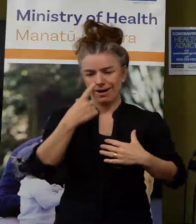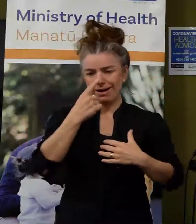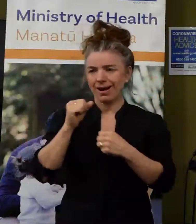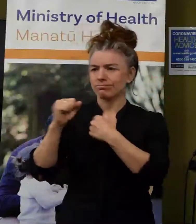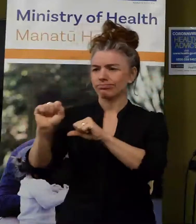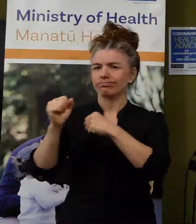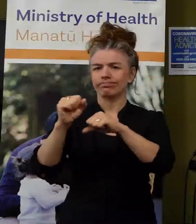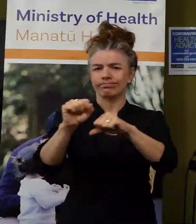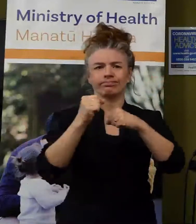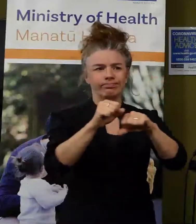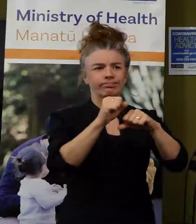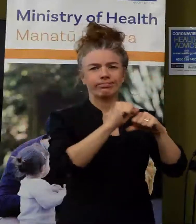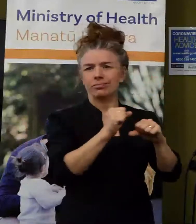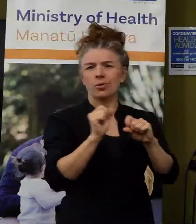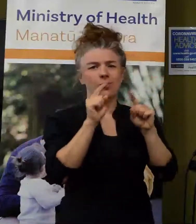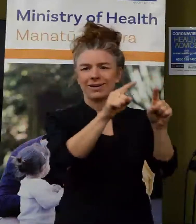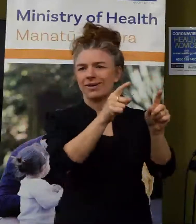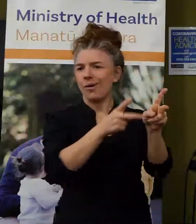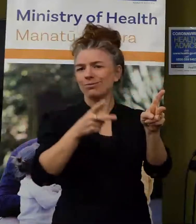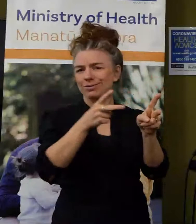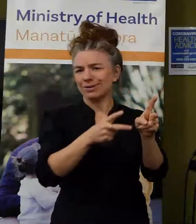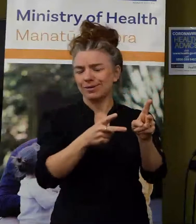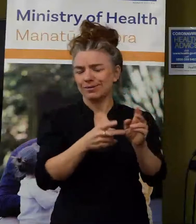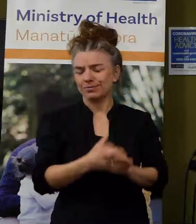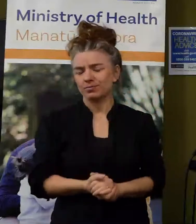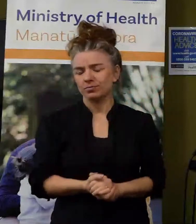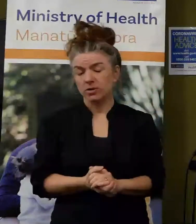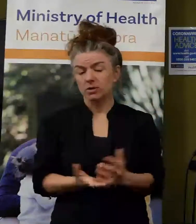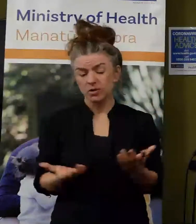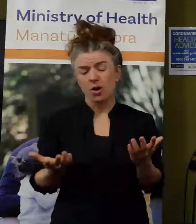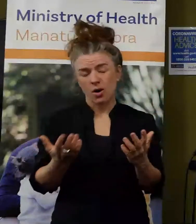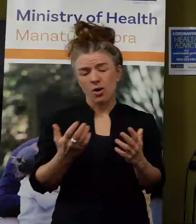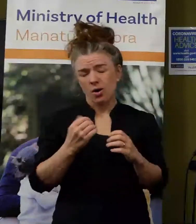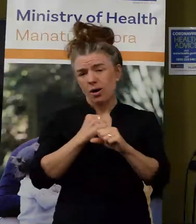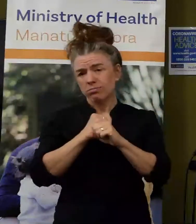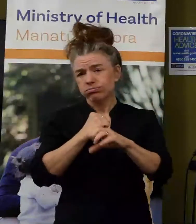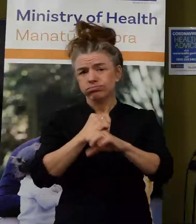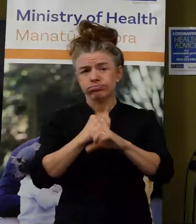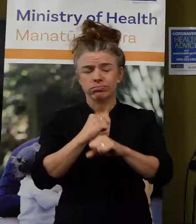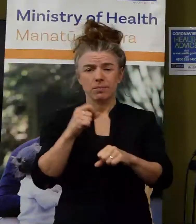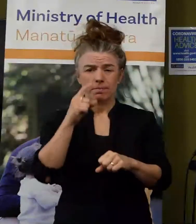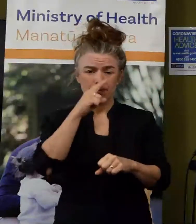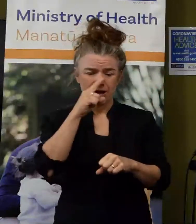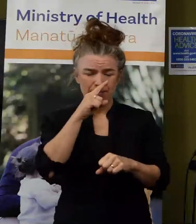require hospital care. So an unashamed plug for people to get a flu vaccine this year.